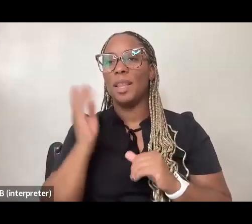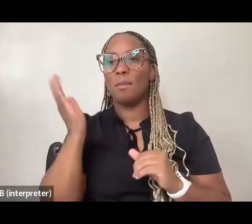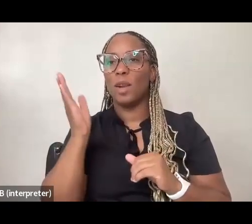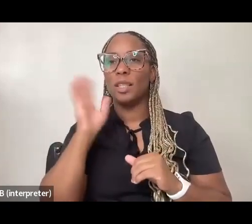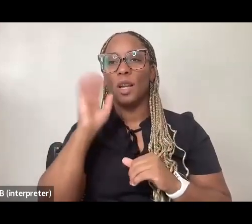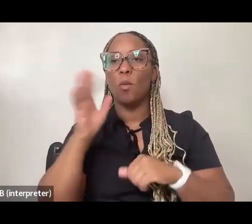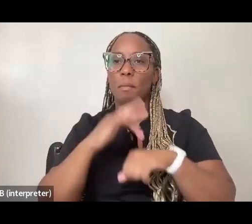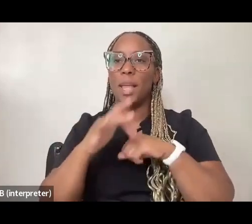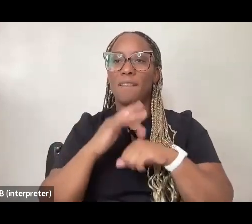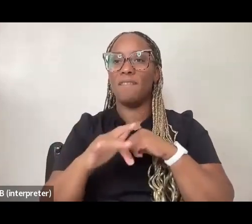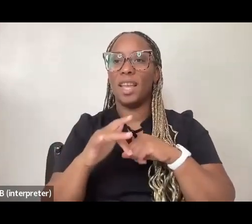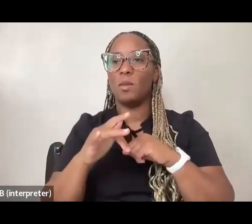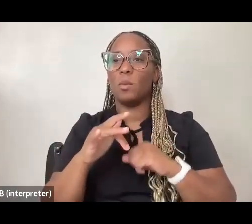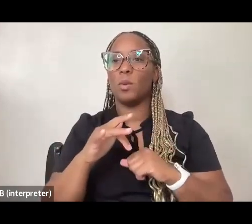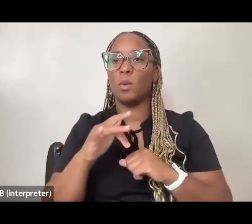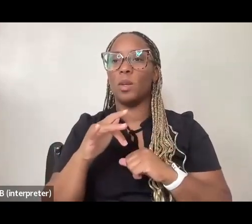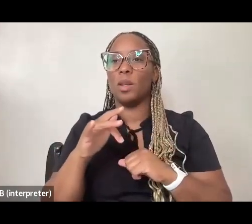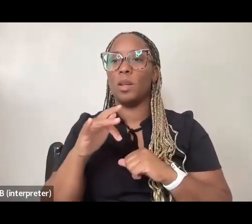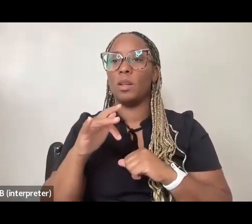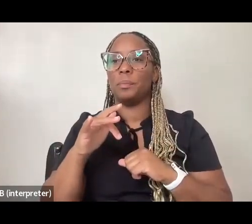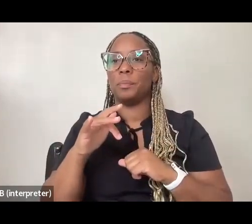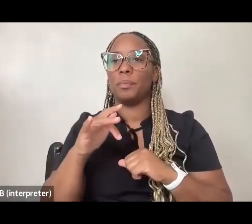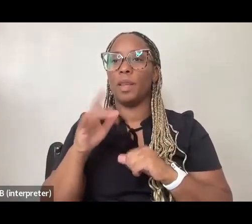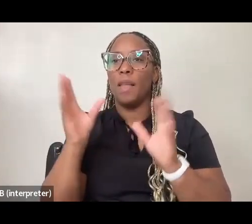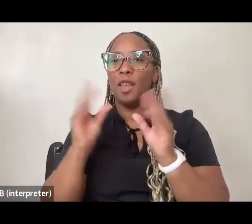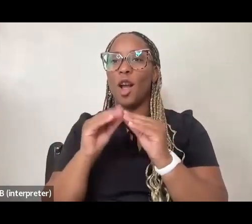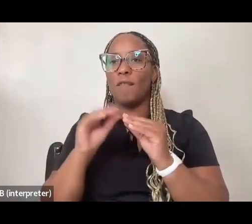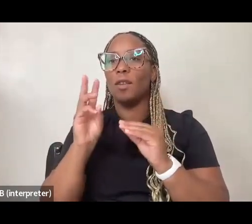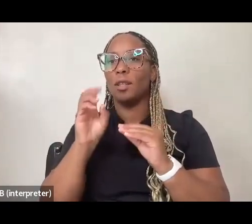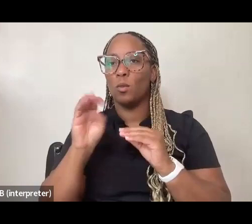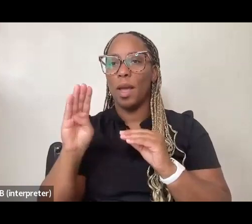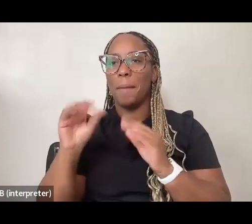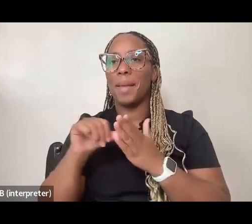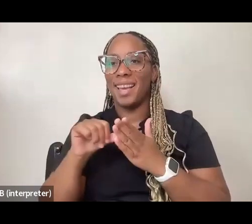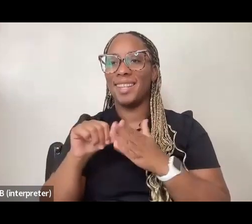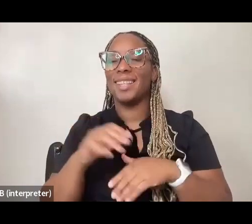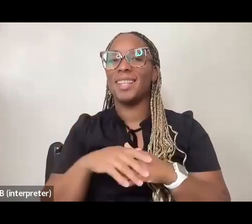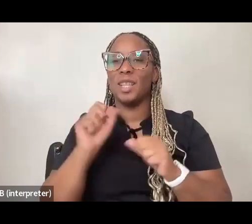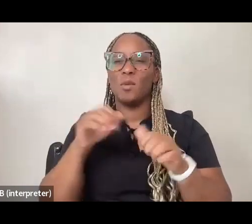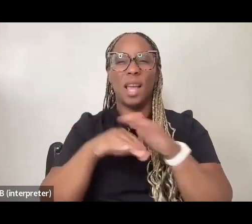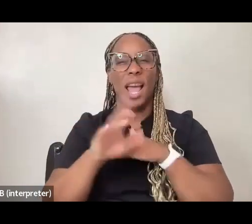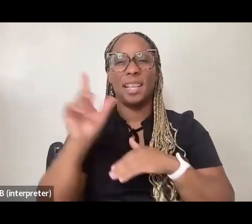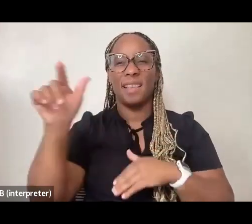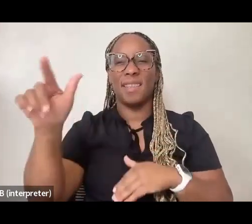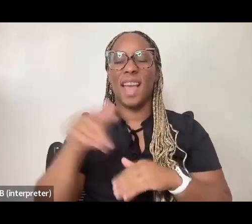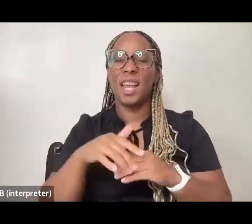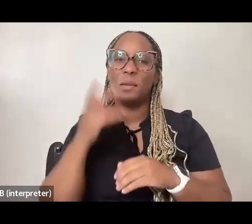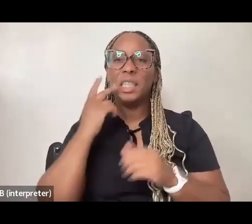available on the conference web page. You can access this later and look at whichever videos you